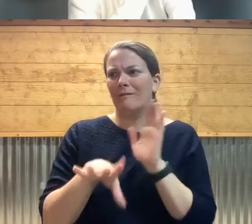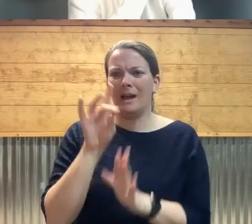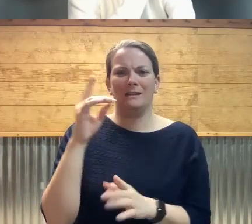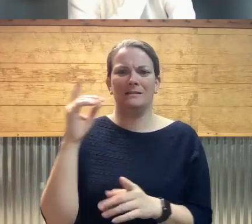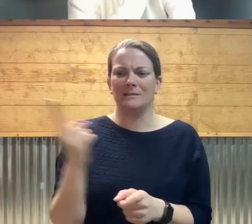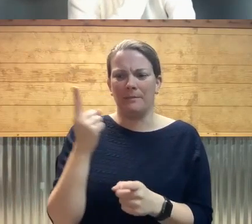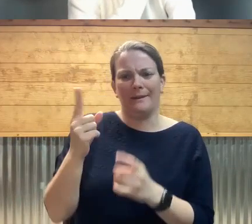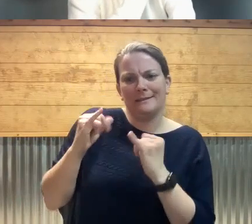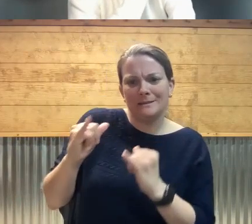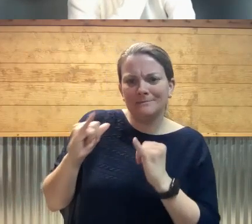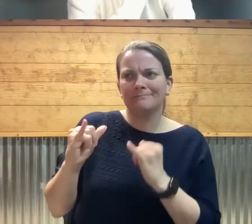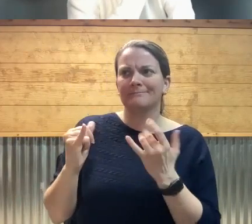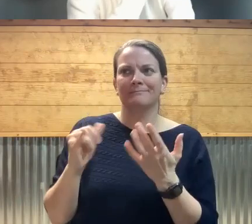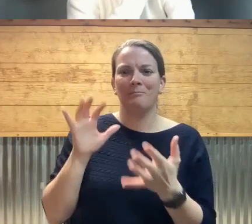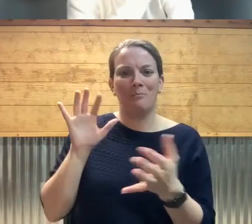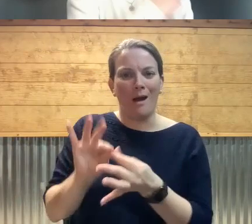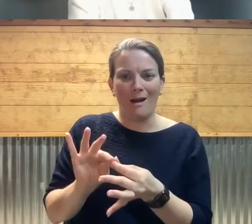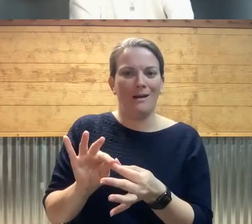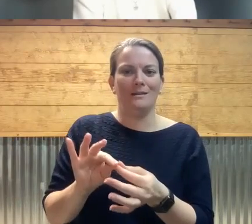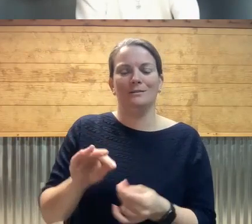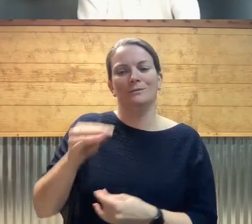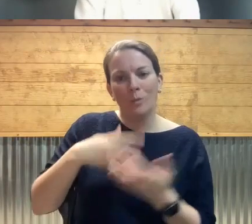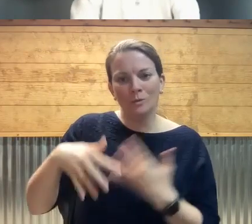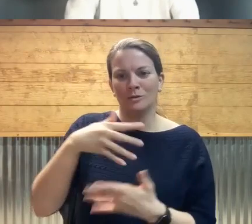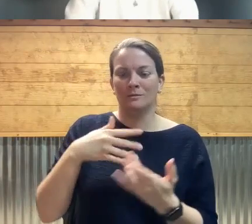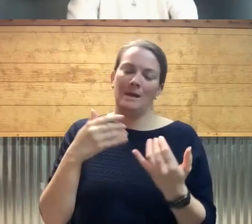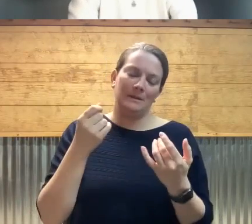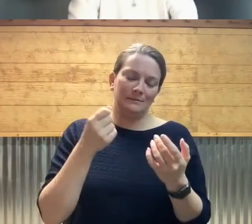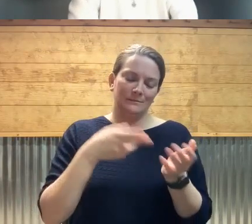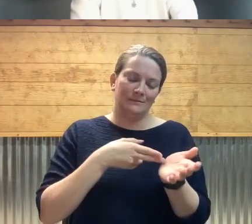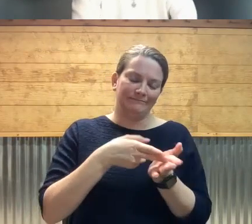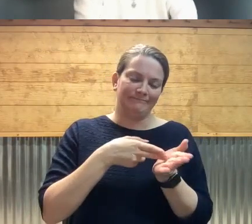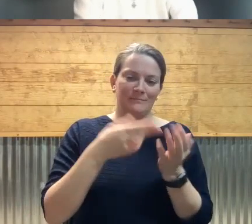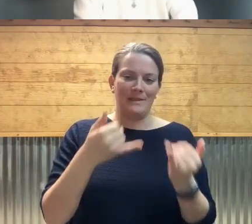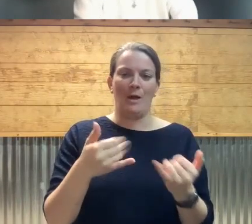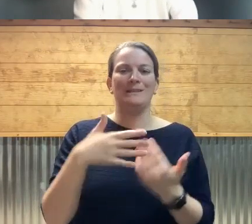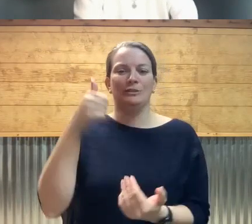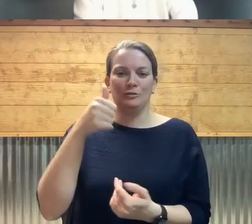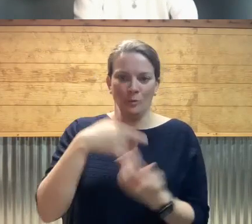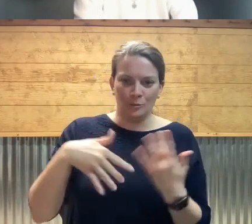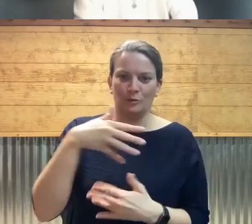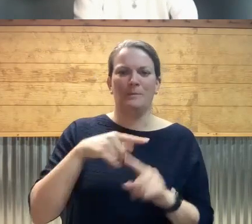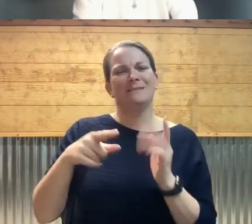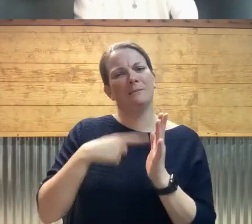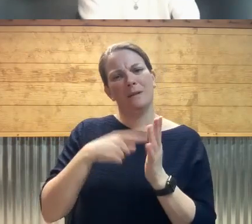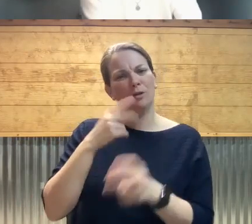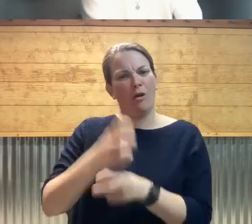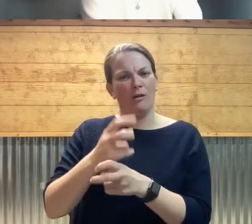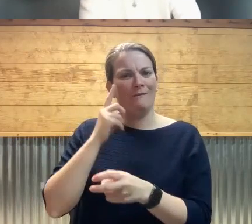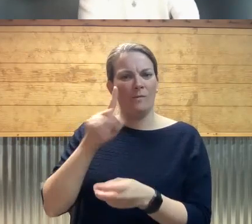And obviously now it's getting easier but it's sometimes it's hard for them to find that connect when they're not kind of all together.